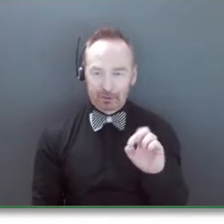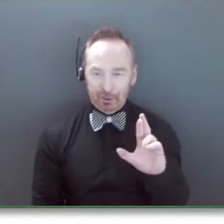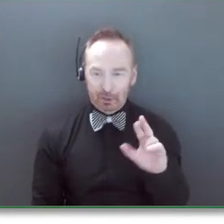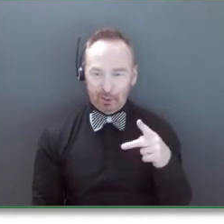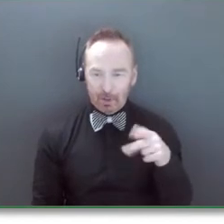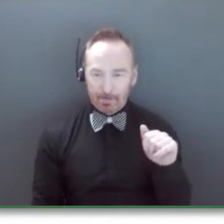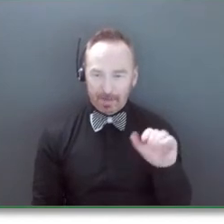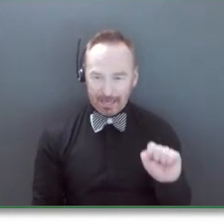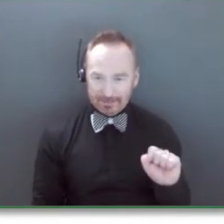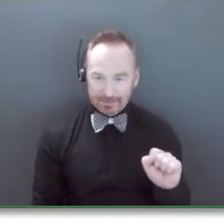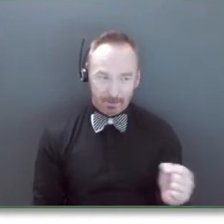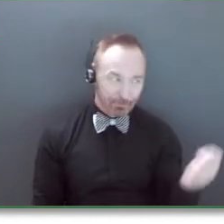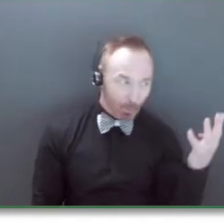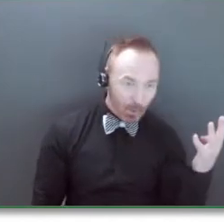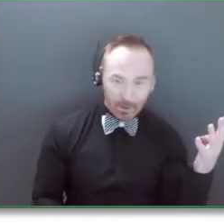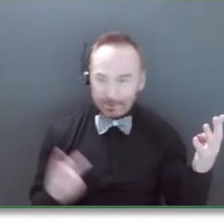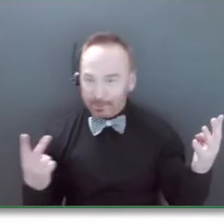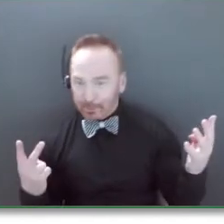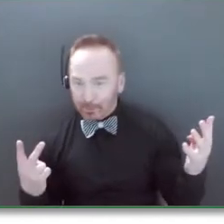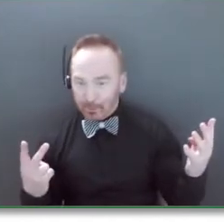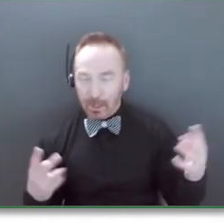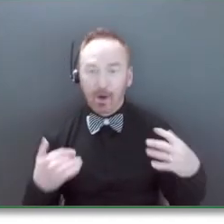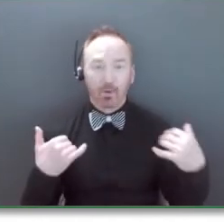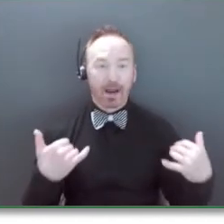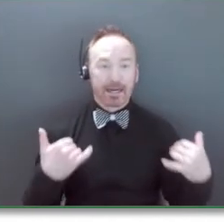in the park system in Australia.